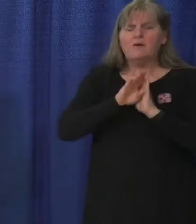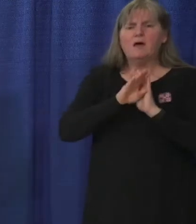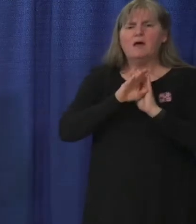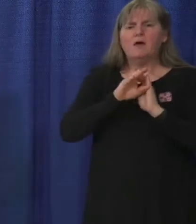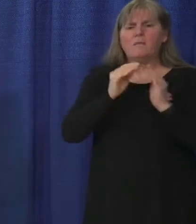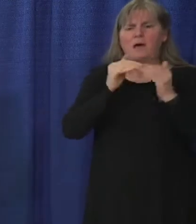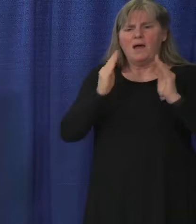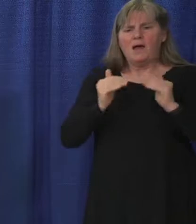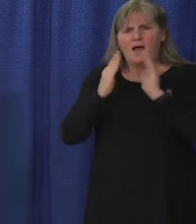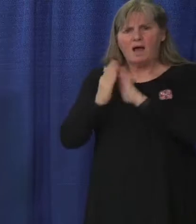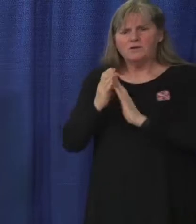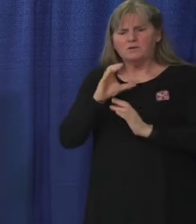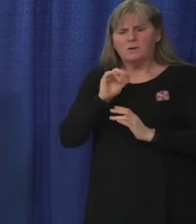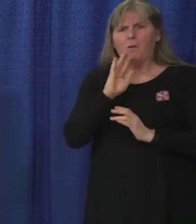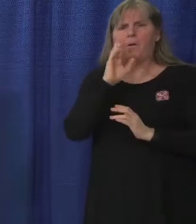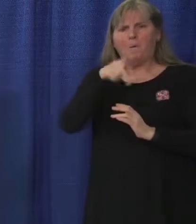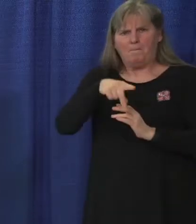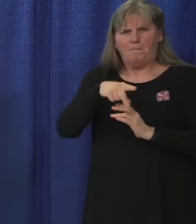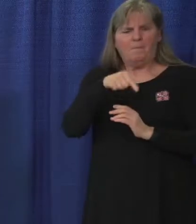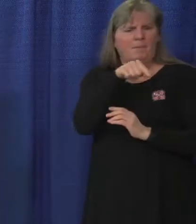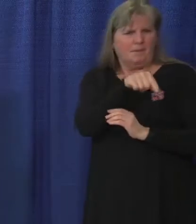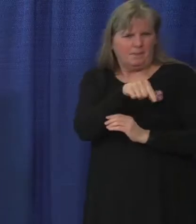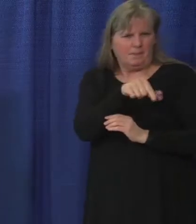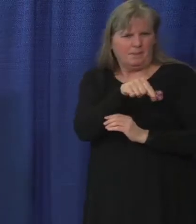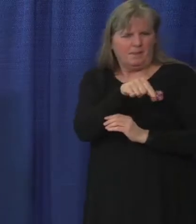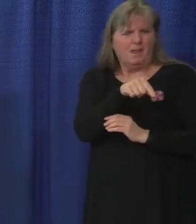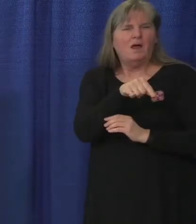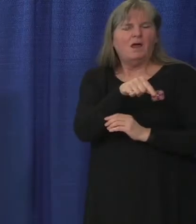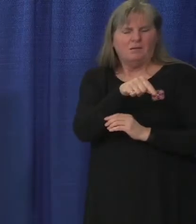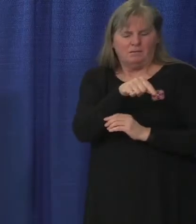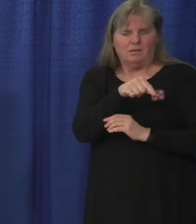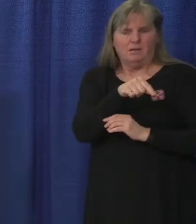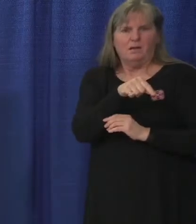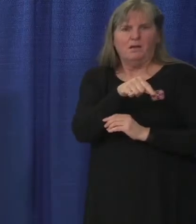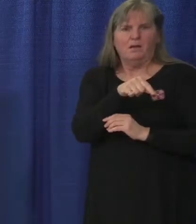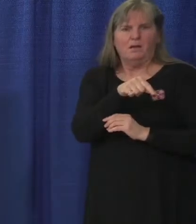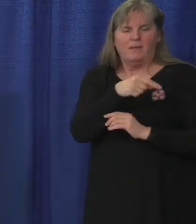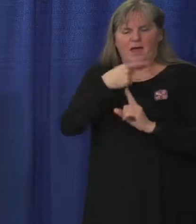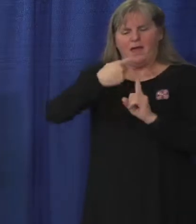short-term Covid-19 wrench program that we had in place and